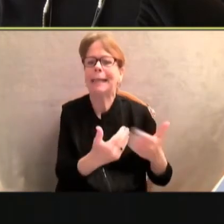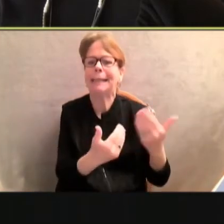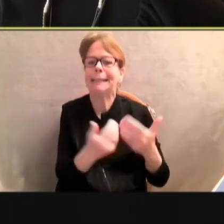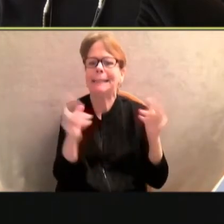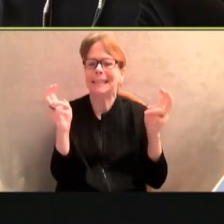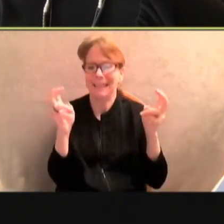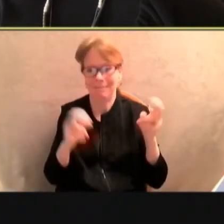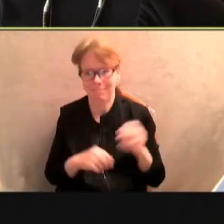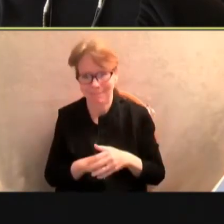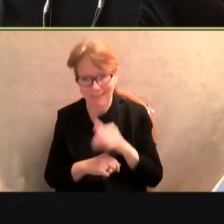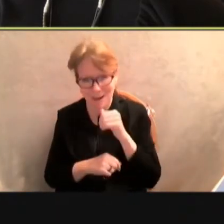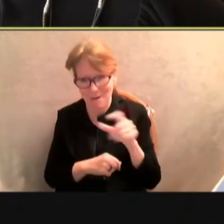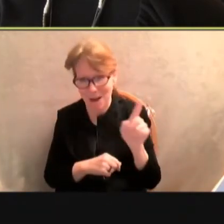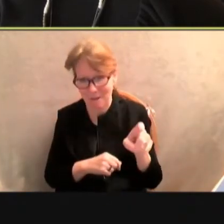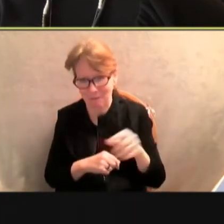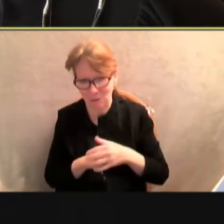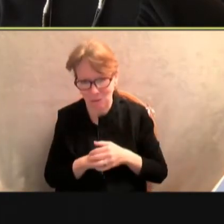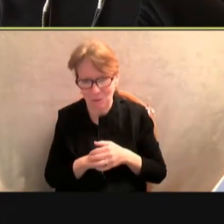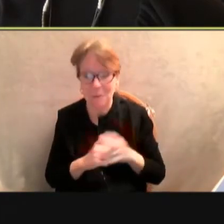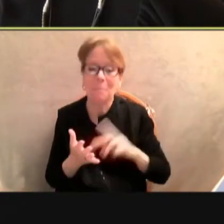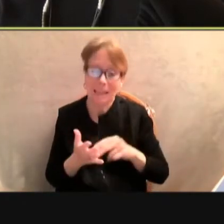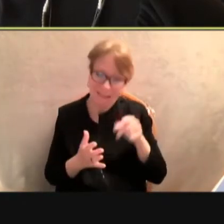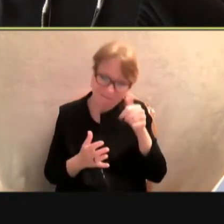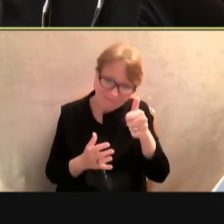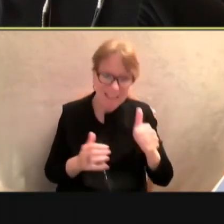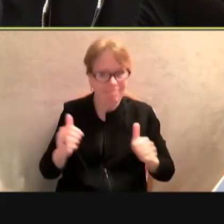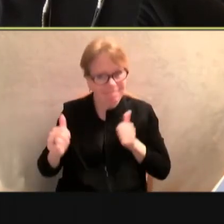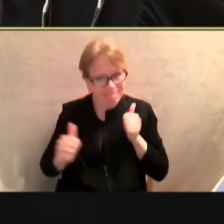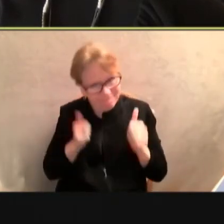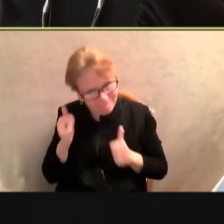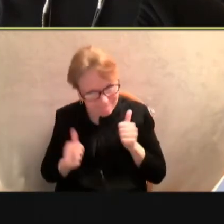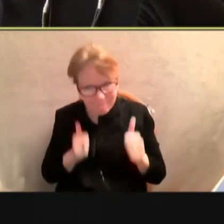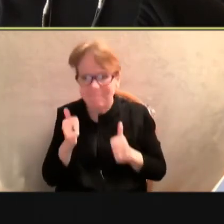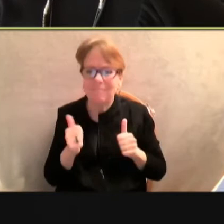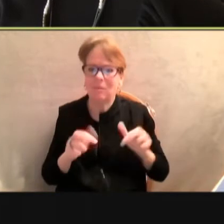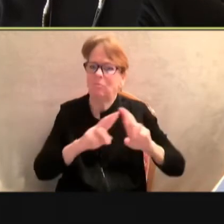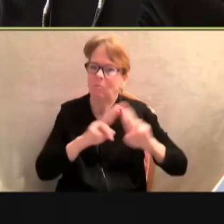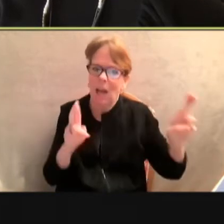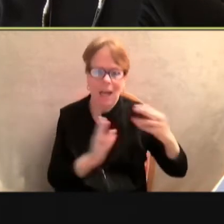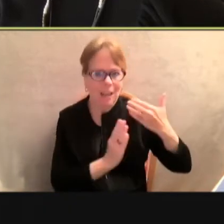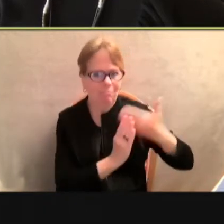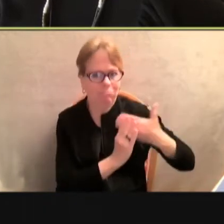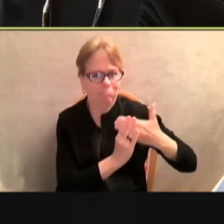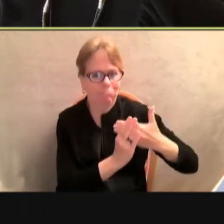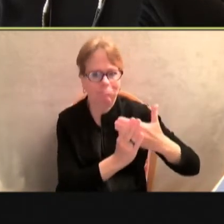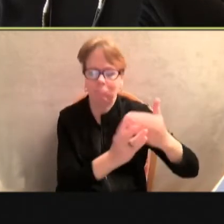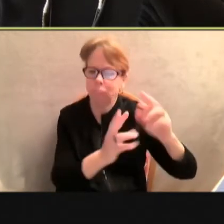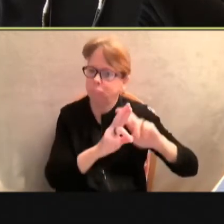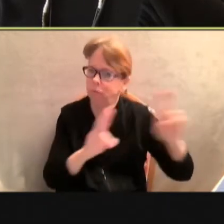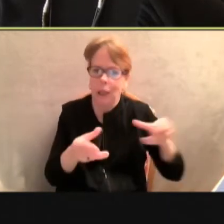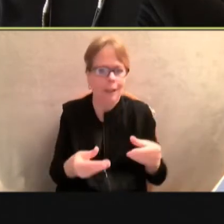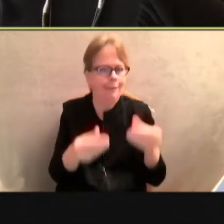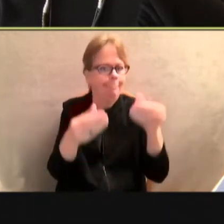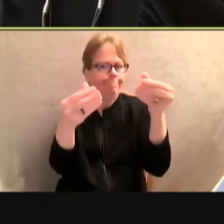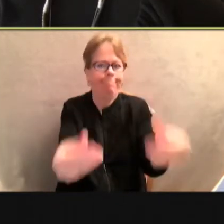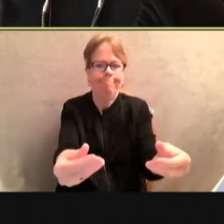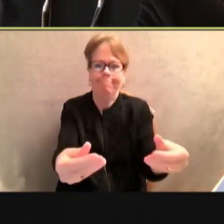provide to substantiate your request you should absolutely provide it. And then academic records.